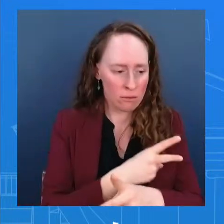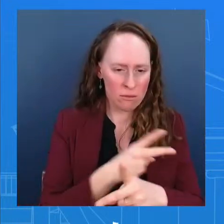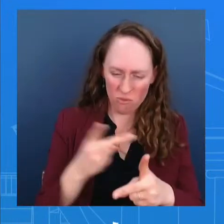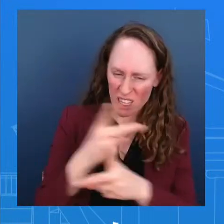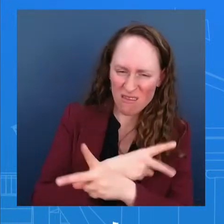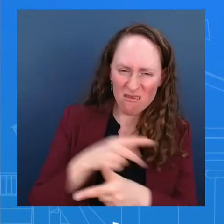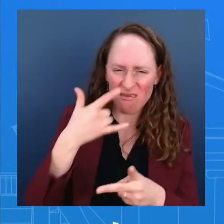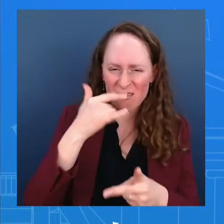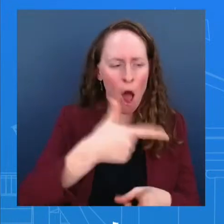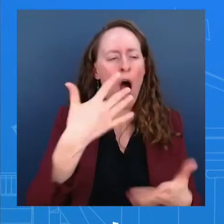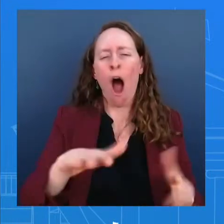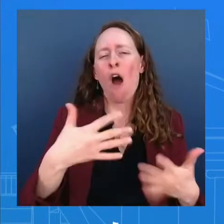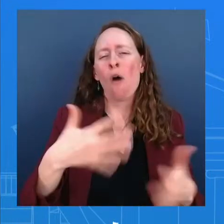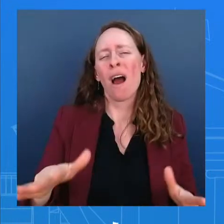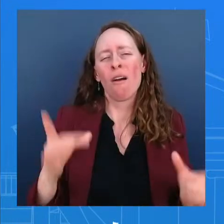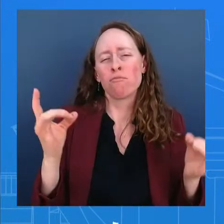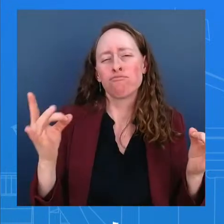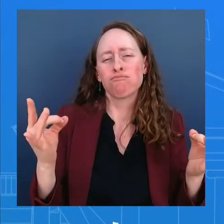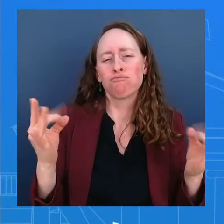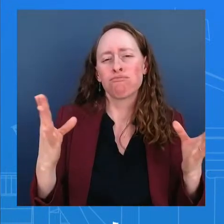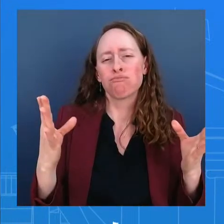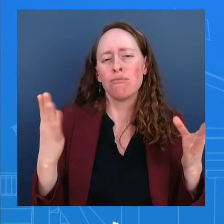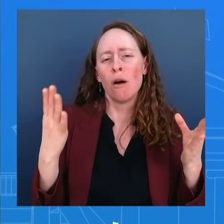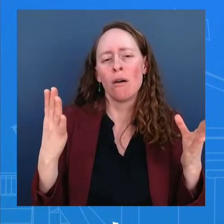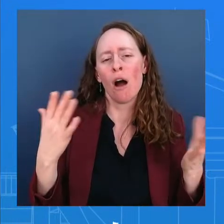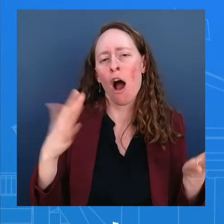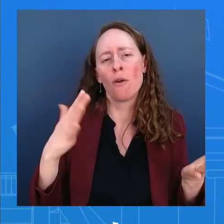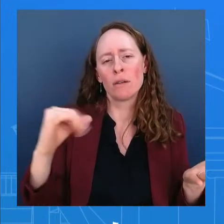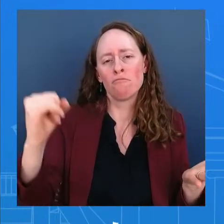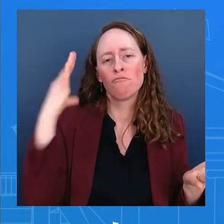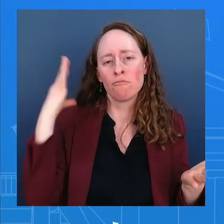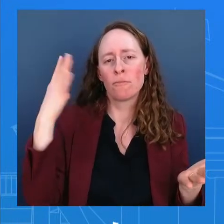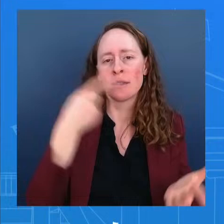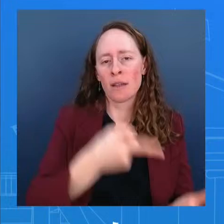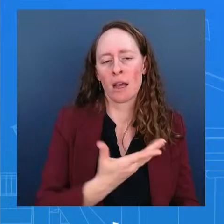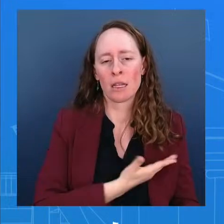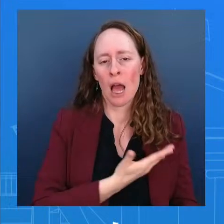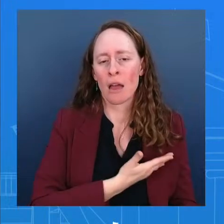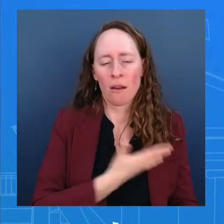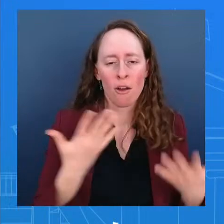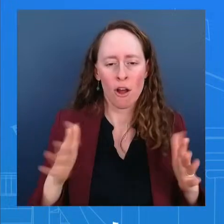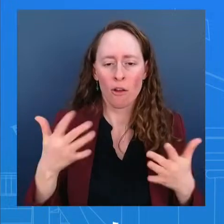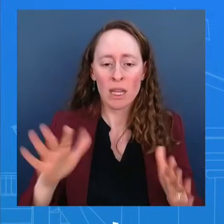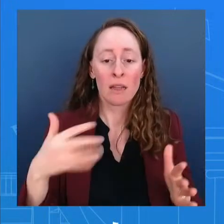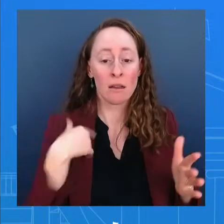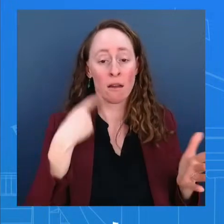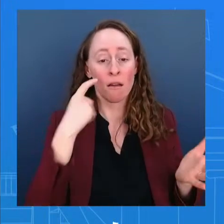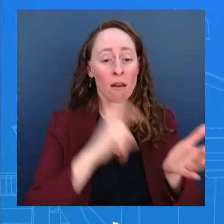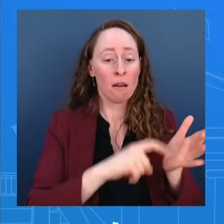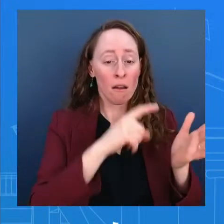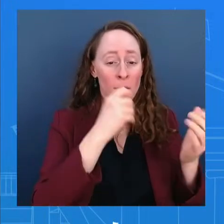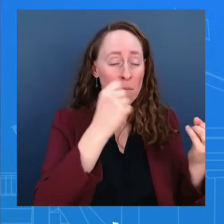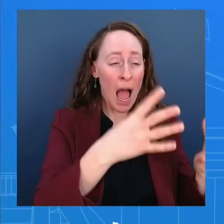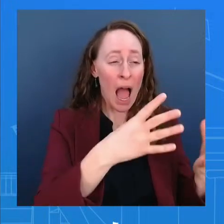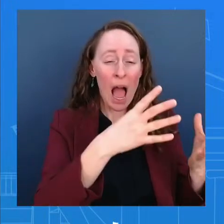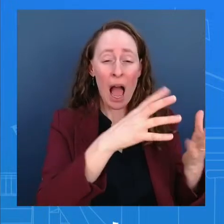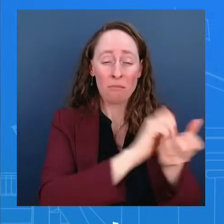of all of that degradation is that we are finally at the point, both from Israel’s perspective and Hamas’s perspective,